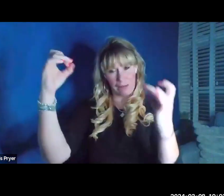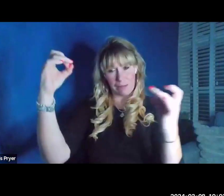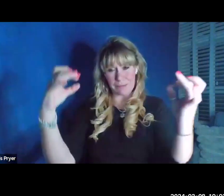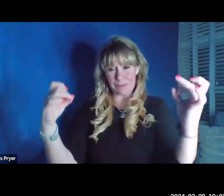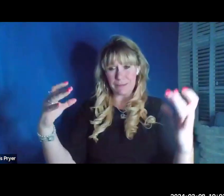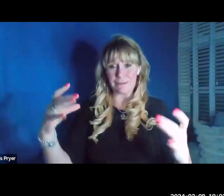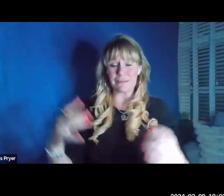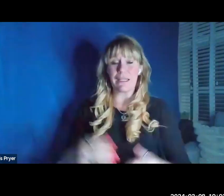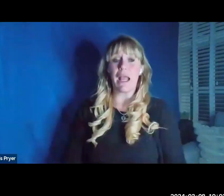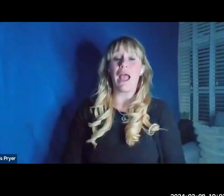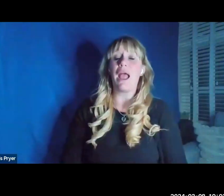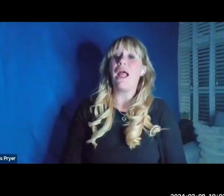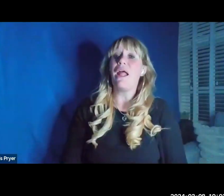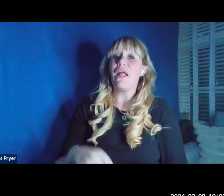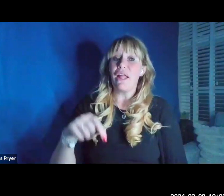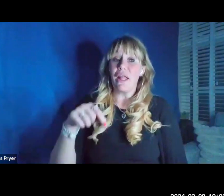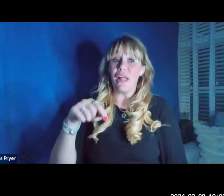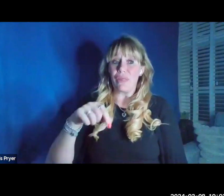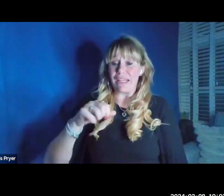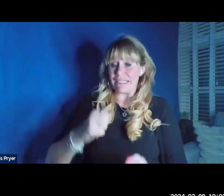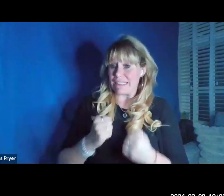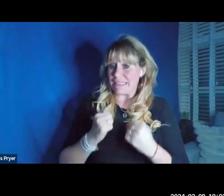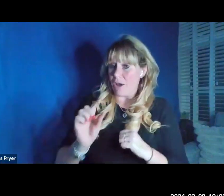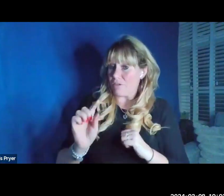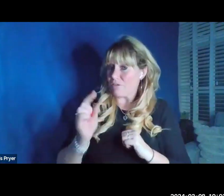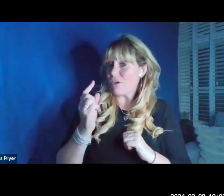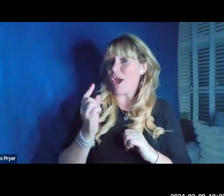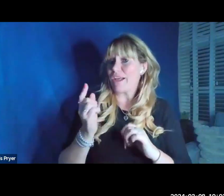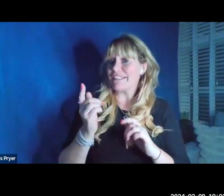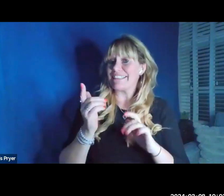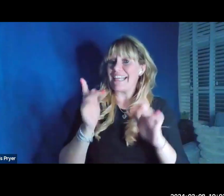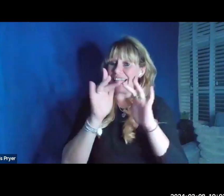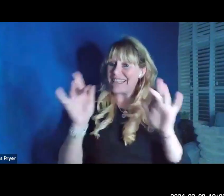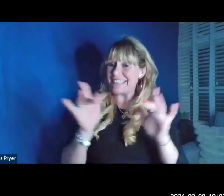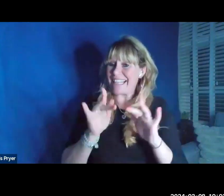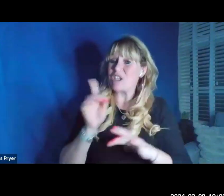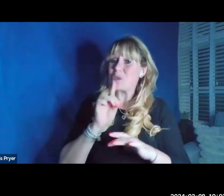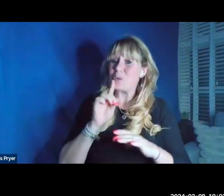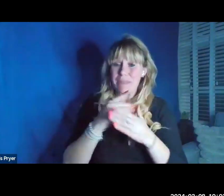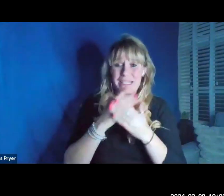This is our first International Women's Day event, but it won't be our last.